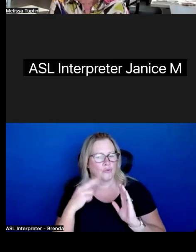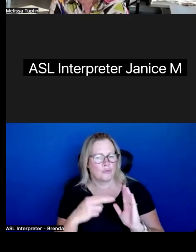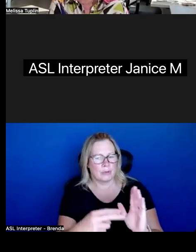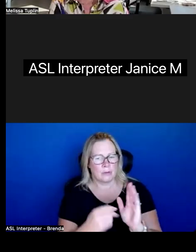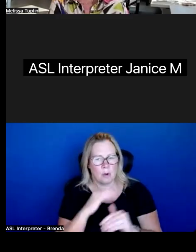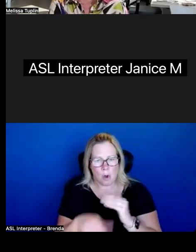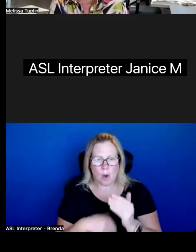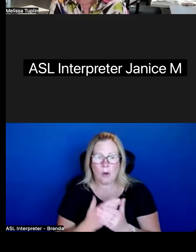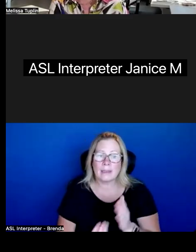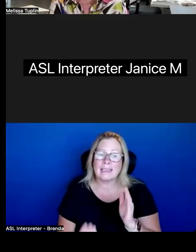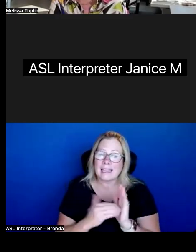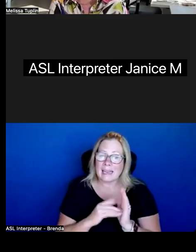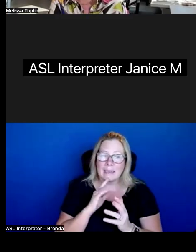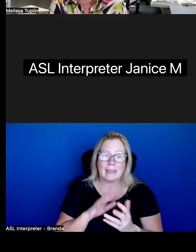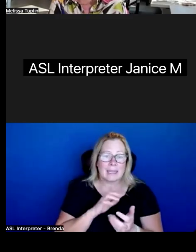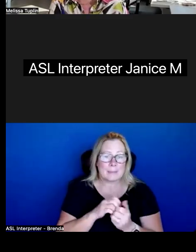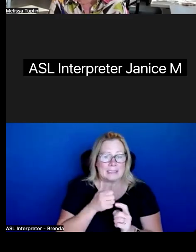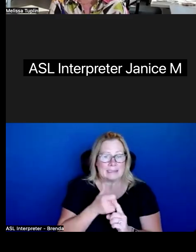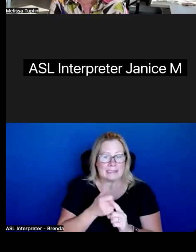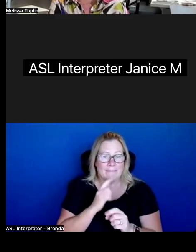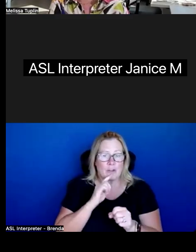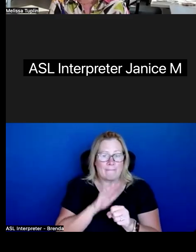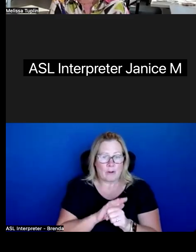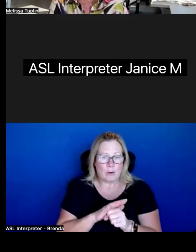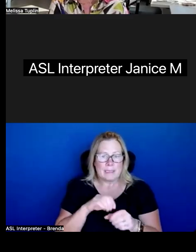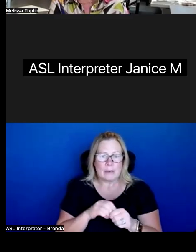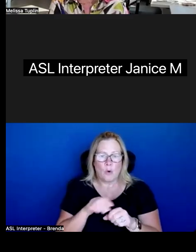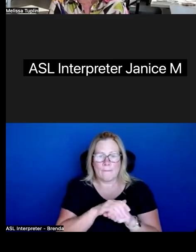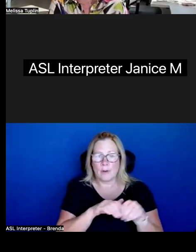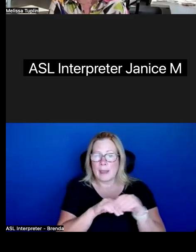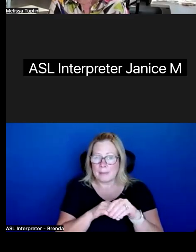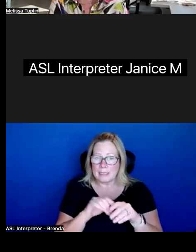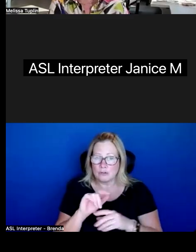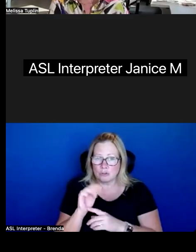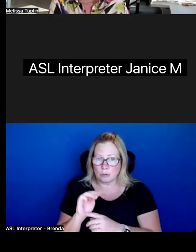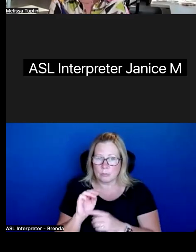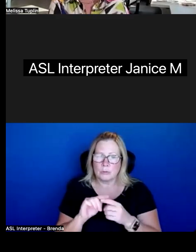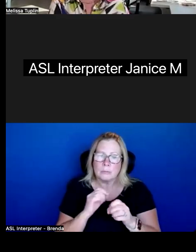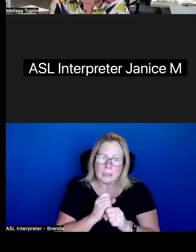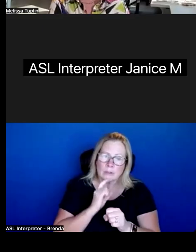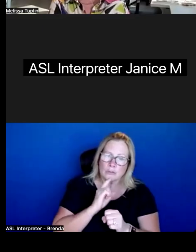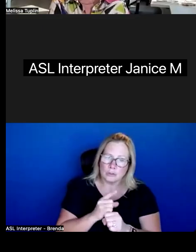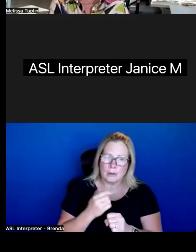and assessors who have discussed your organization before in each application cycle. Obviously,